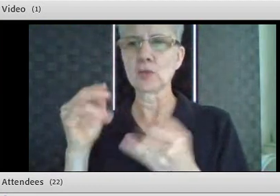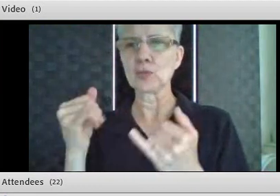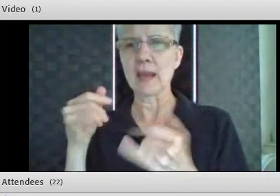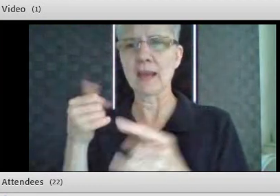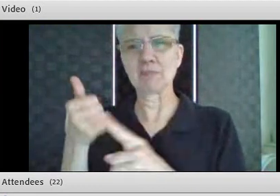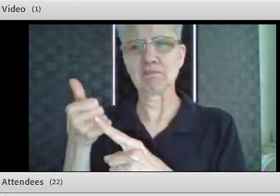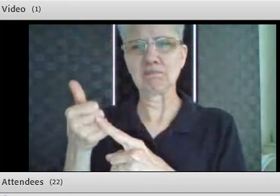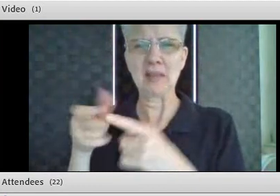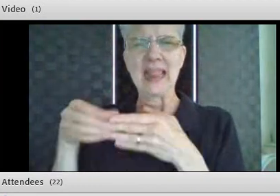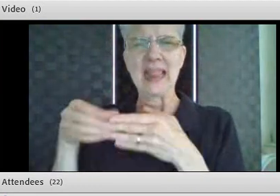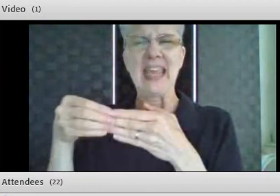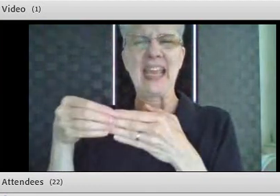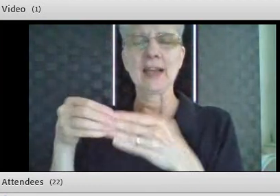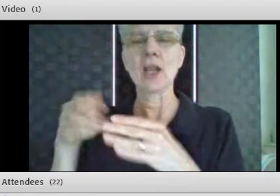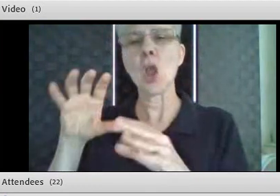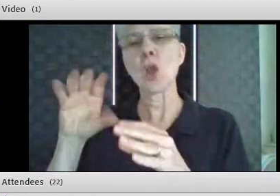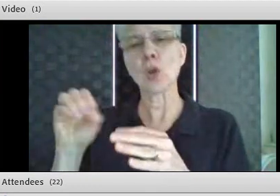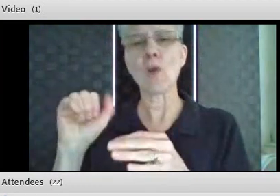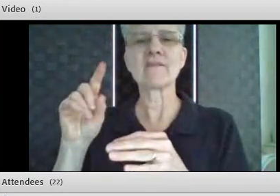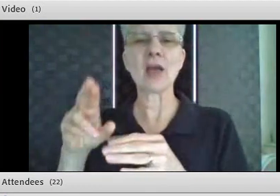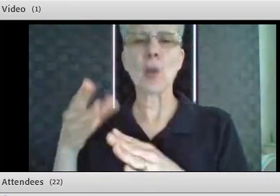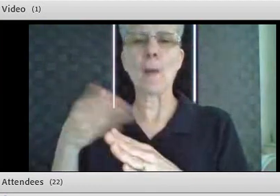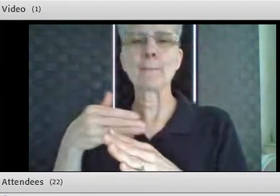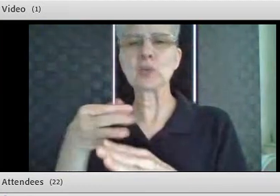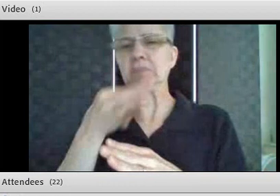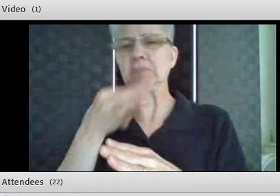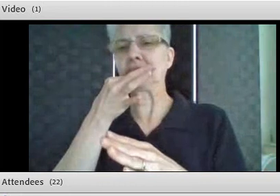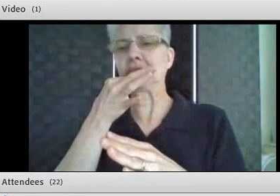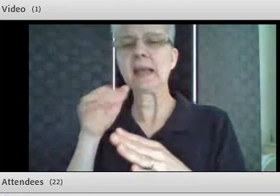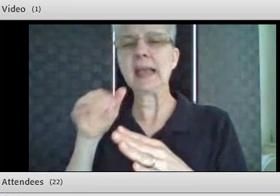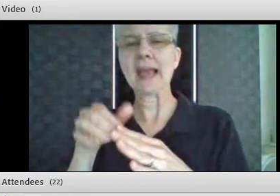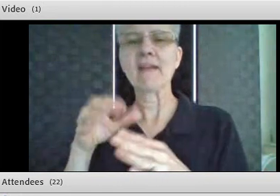She's the cofounder and the music guru here at Full S.T.E.A.M. Ahead.